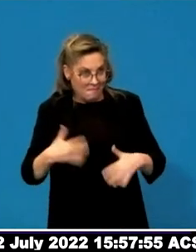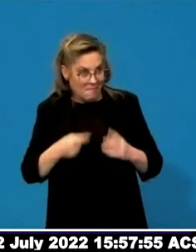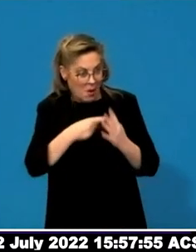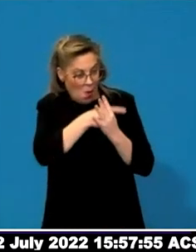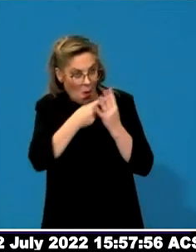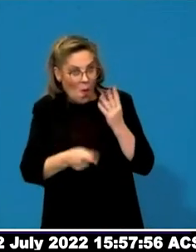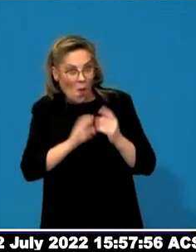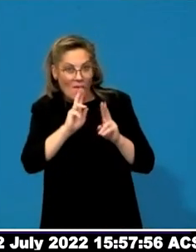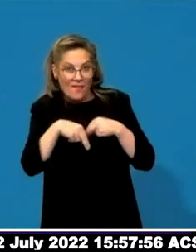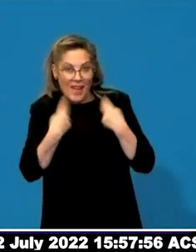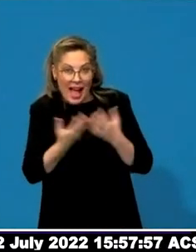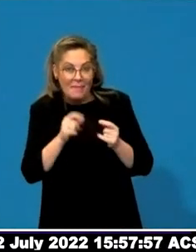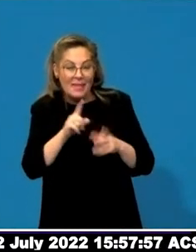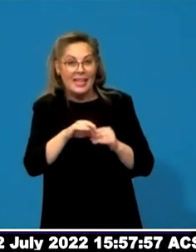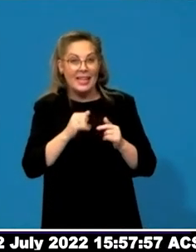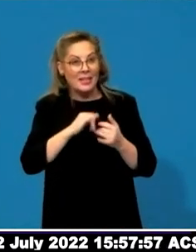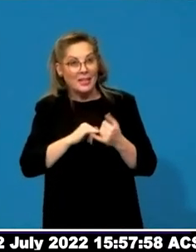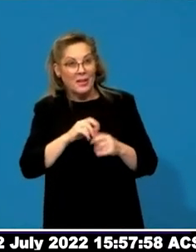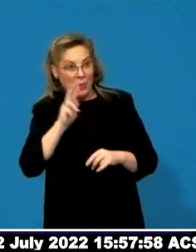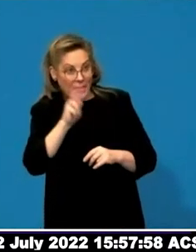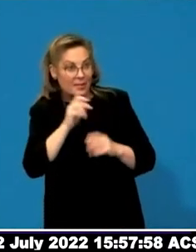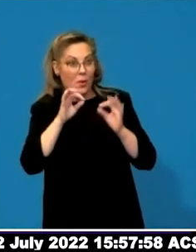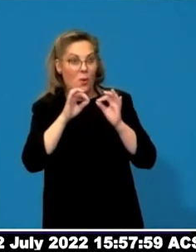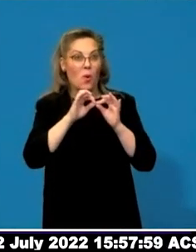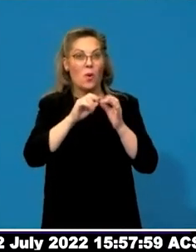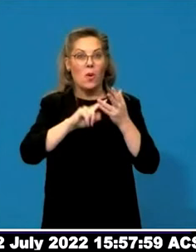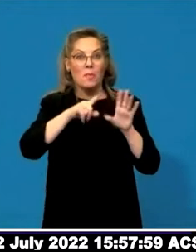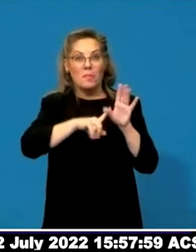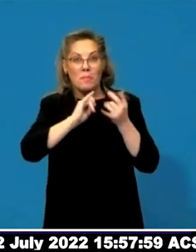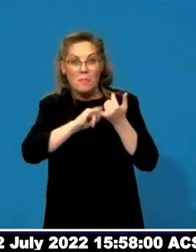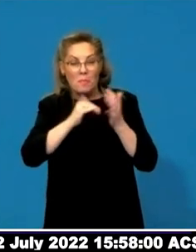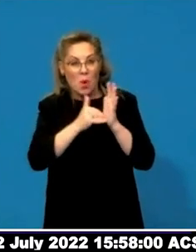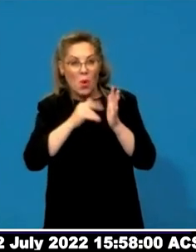and we also saw Boyzie and Bernard raising the flag.